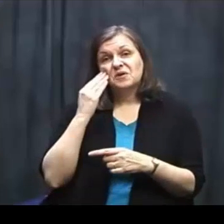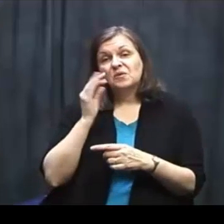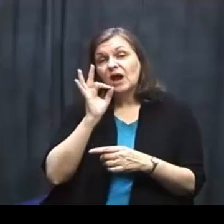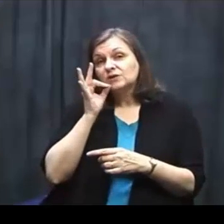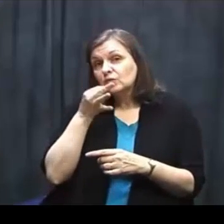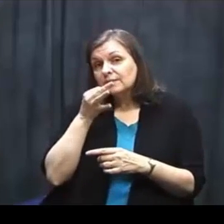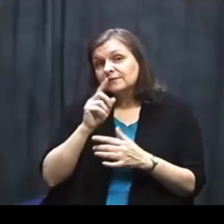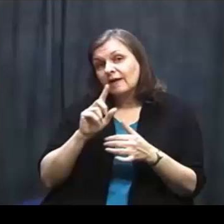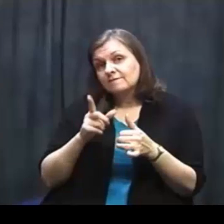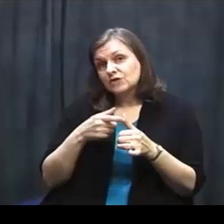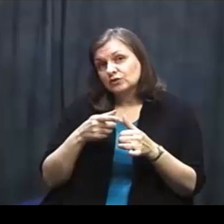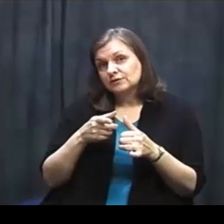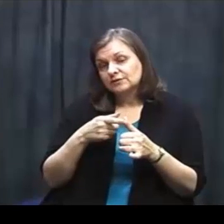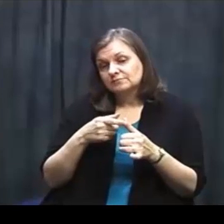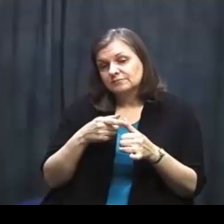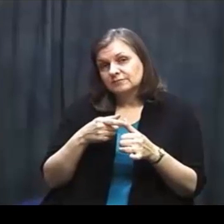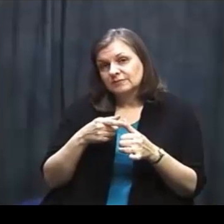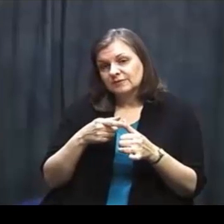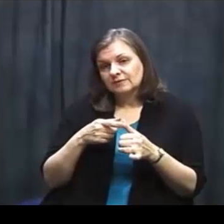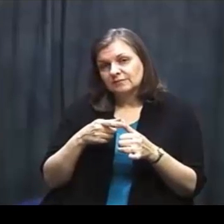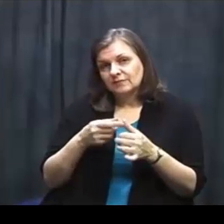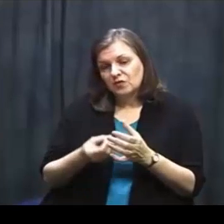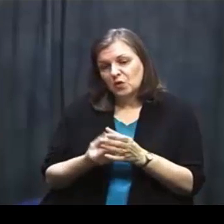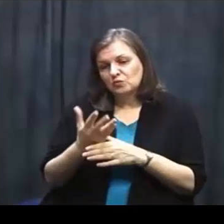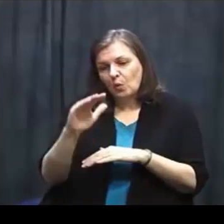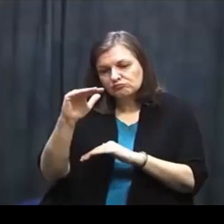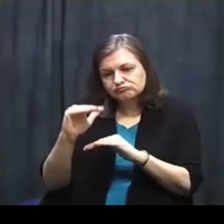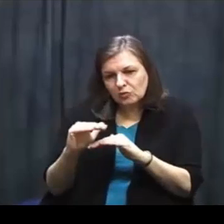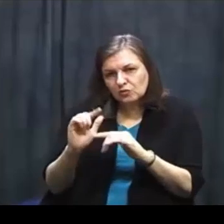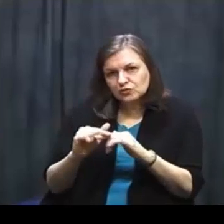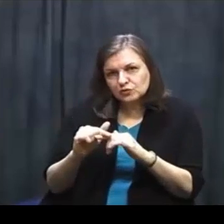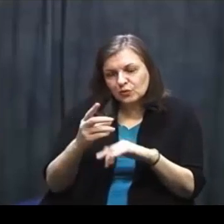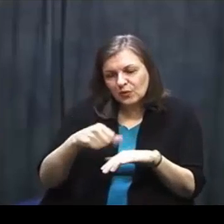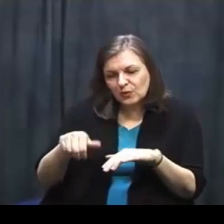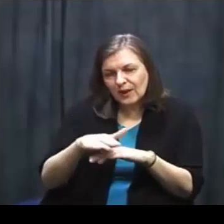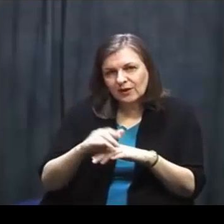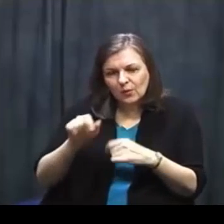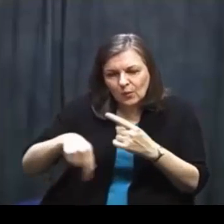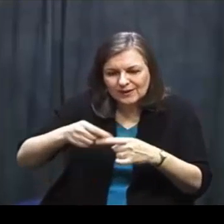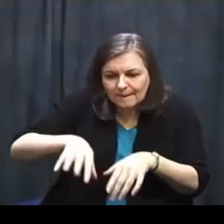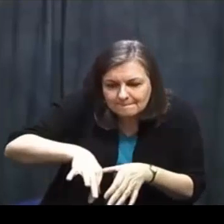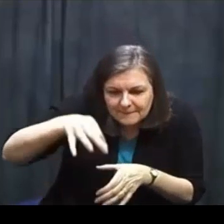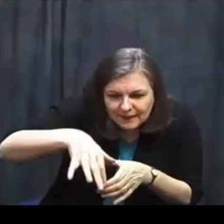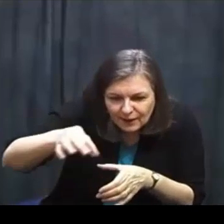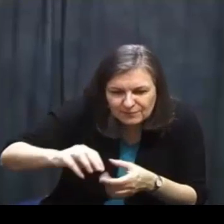you noticed strawberries are first very low to the ground and potentially hurt your back when